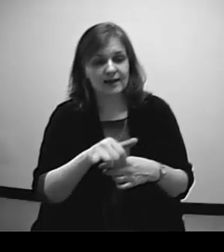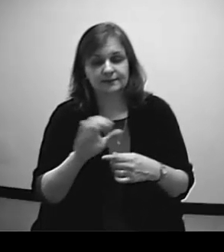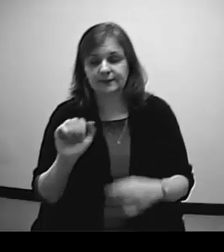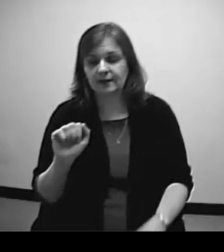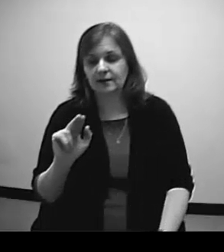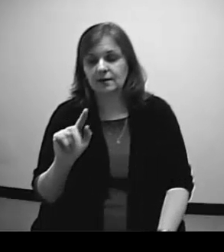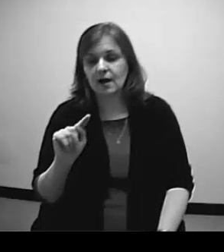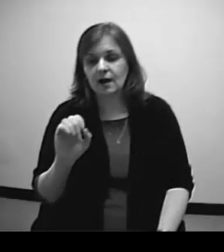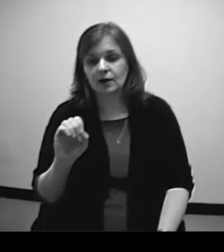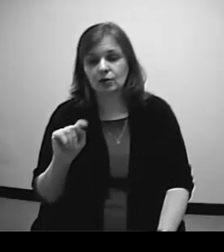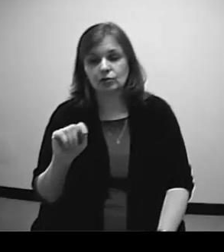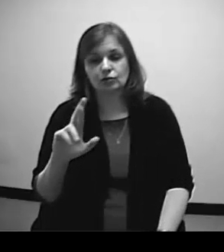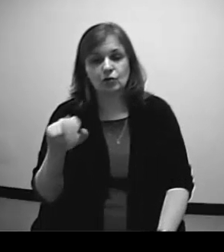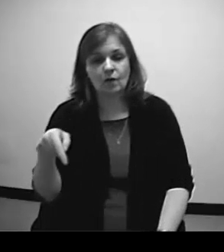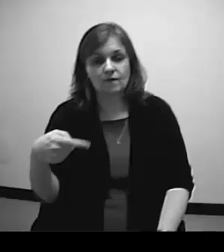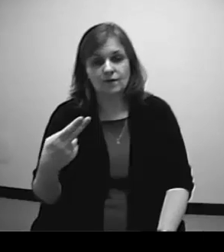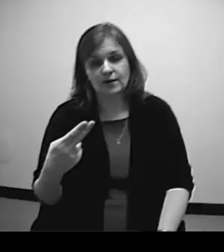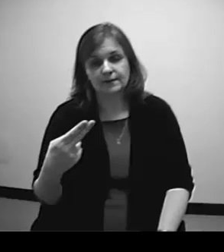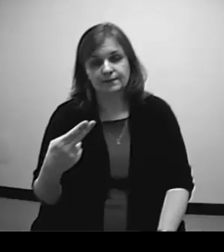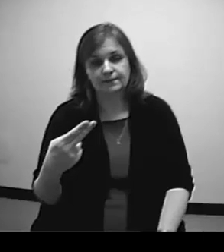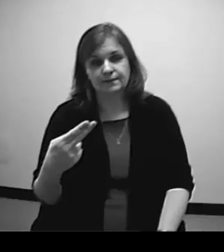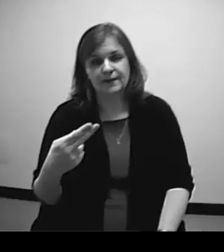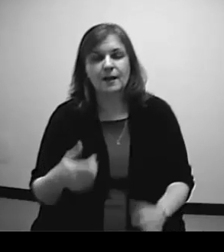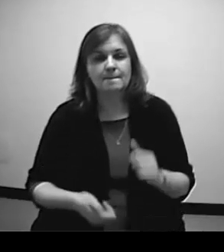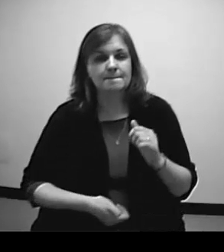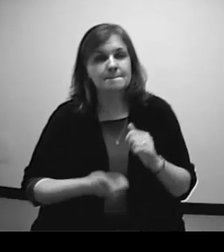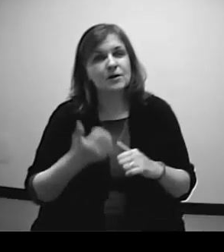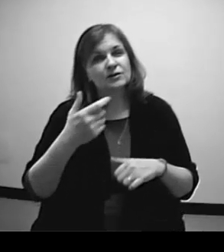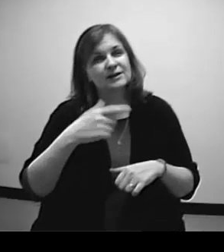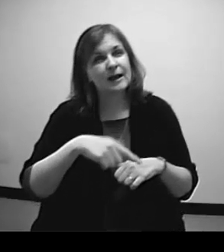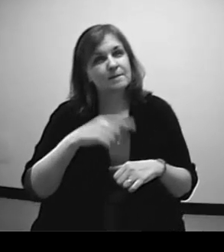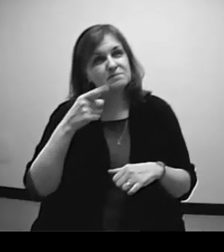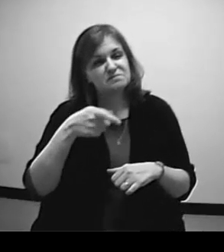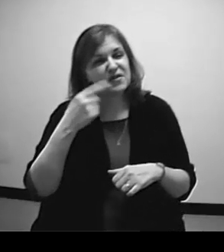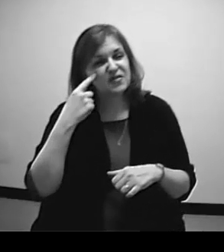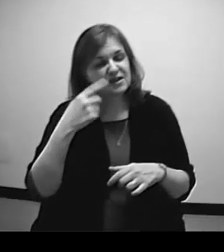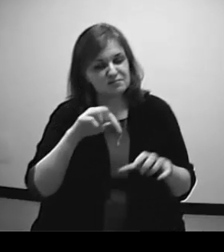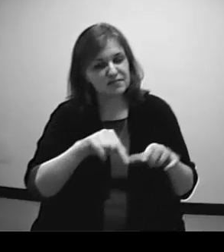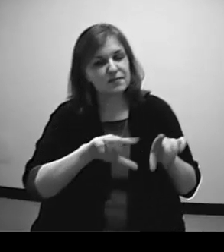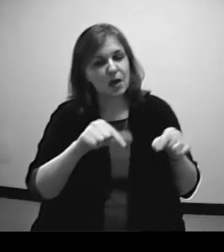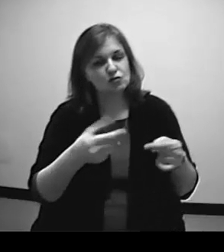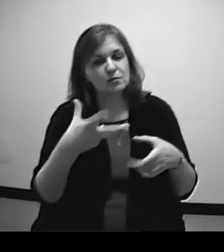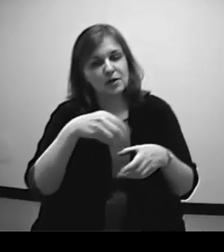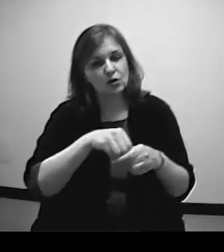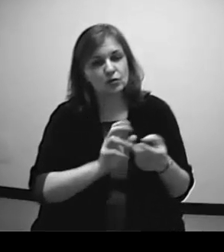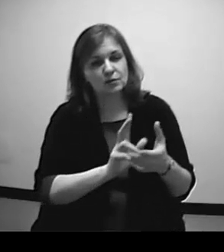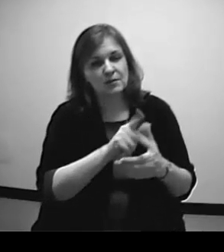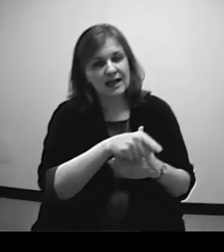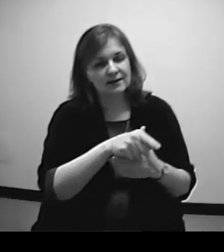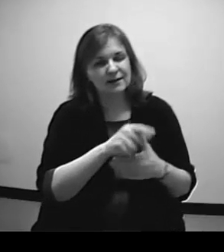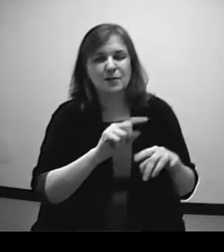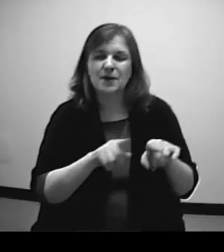we look at them as beingautotrophs - but we would generally talk about them as being plants. We have to be careful with this